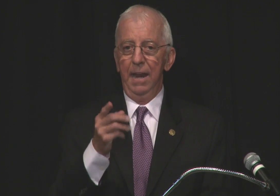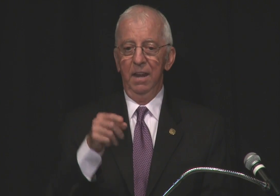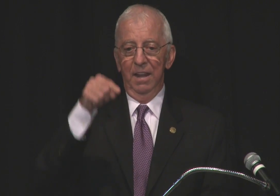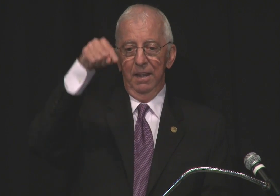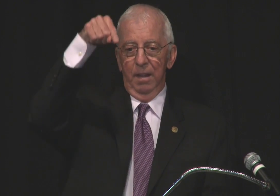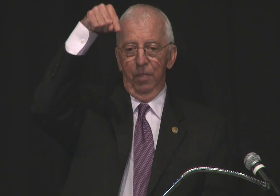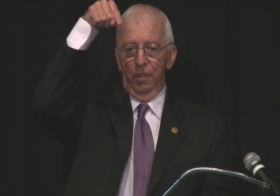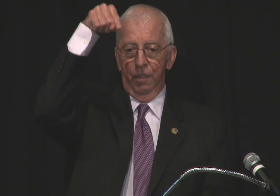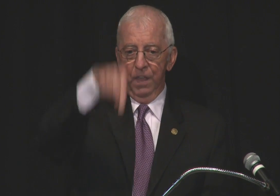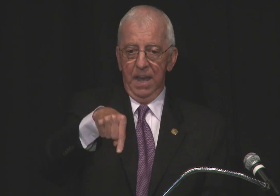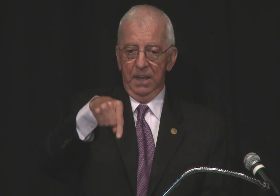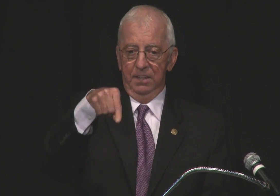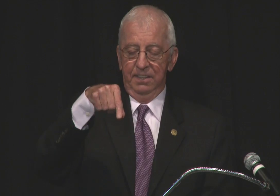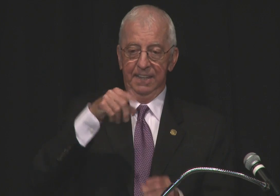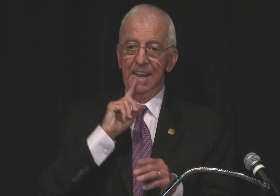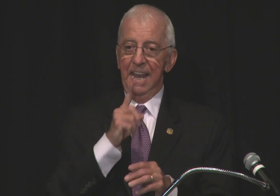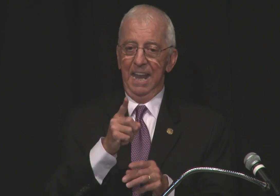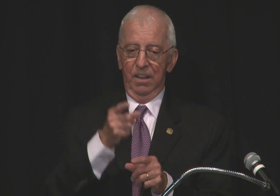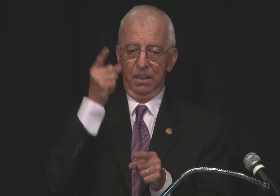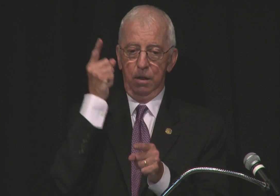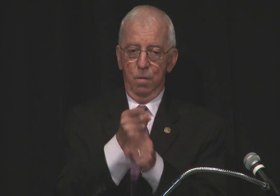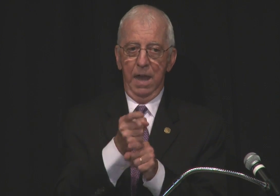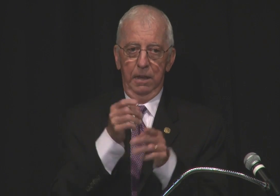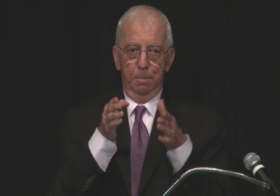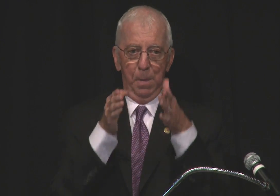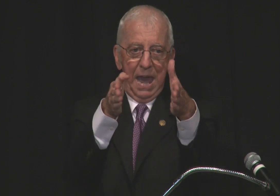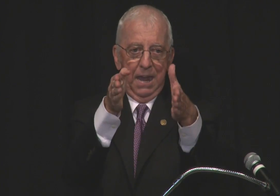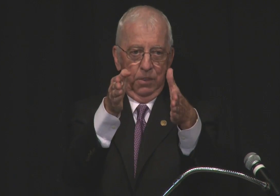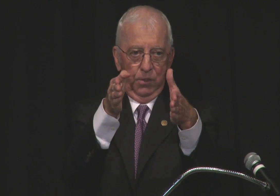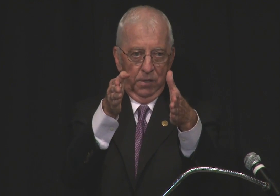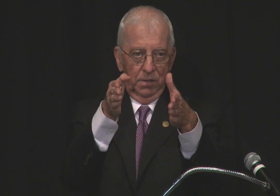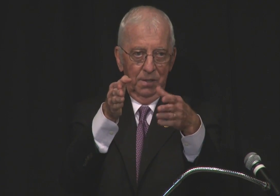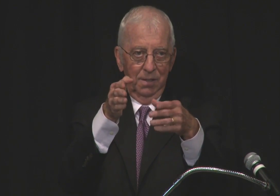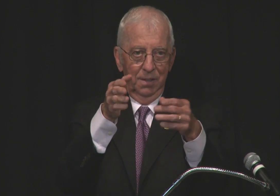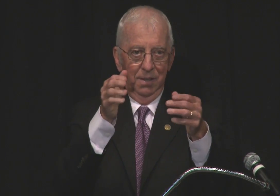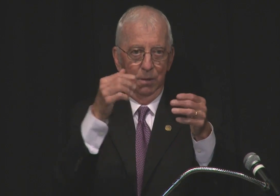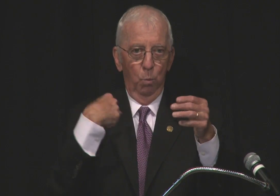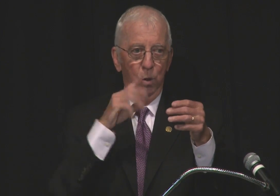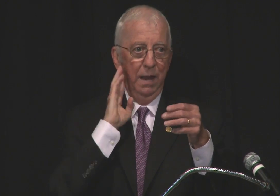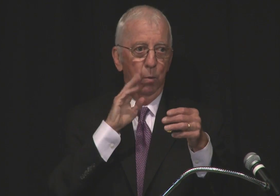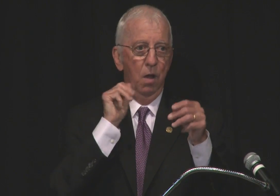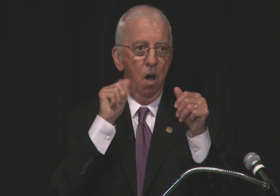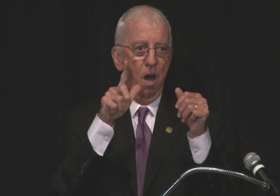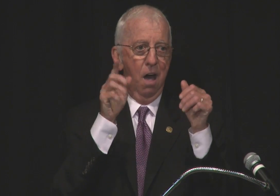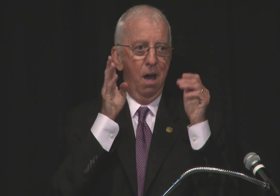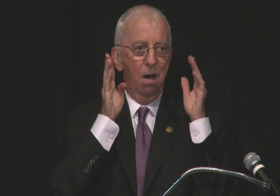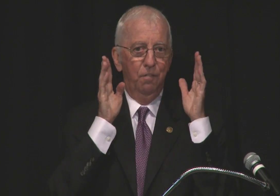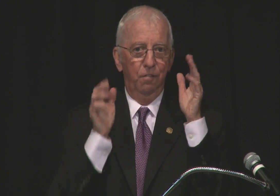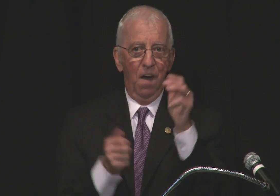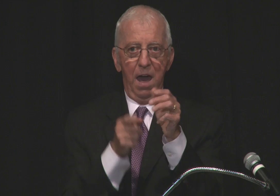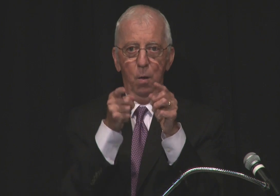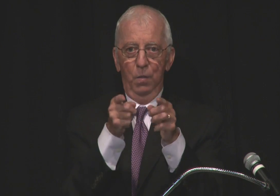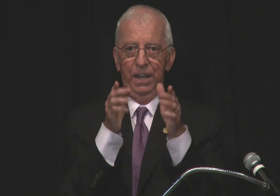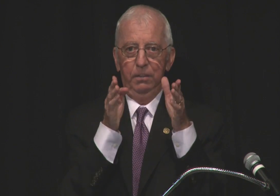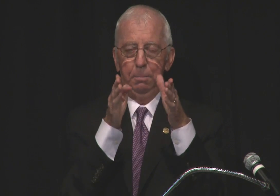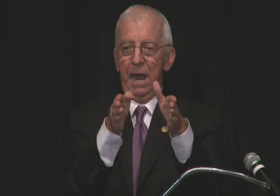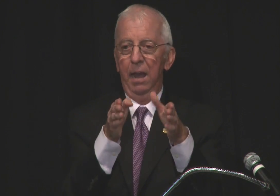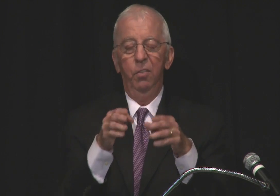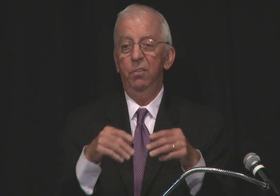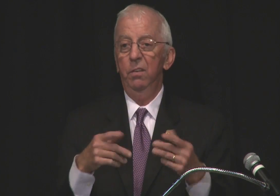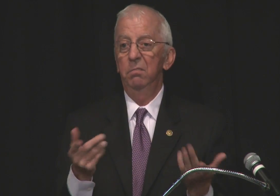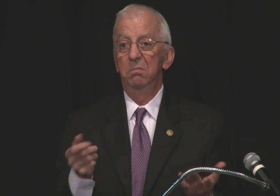"This is the right path. We will all follow this path."